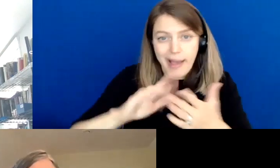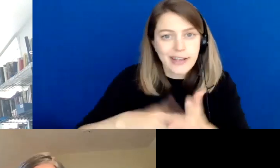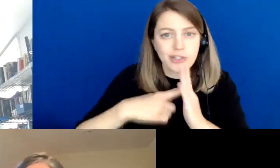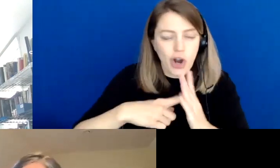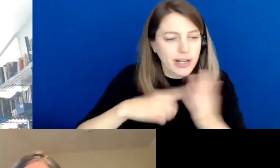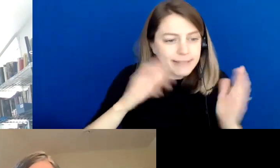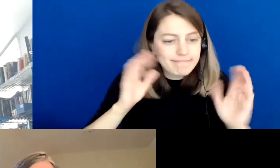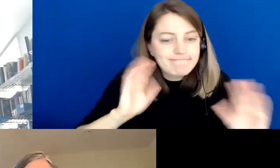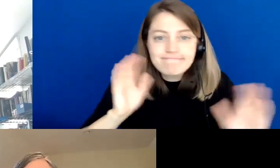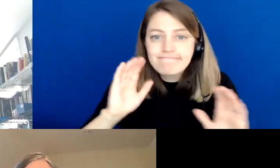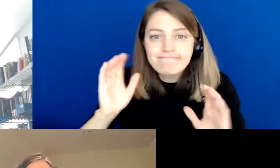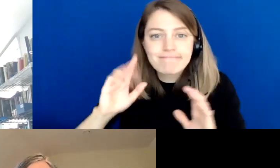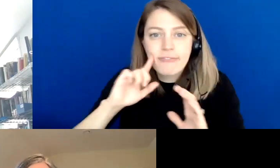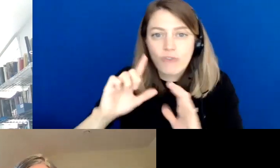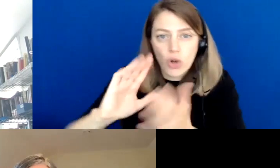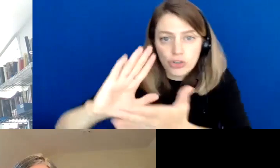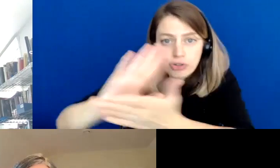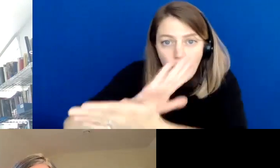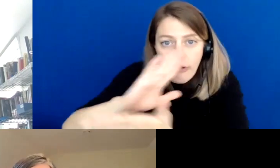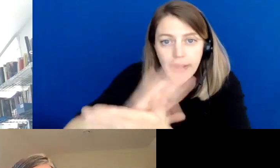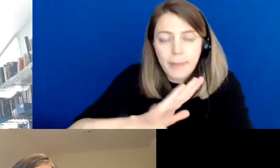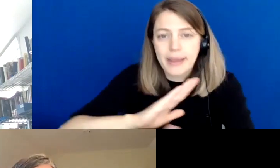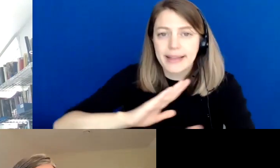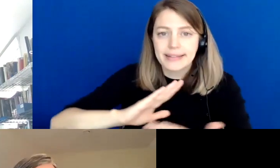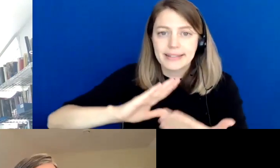How am I going to really understand the nature of the story?